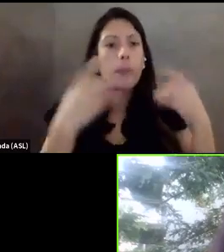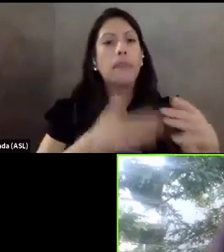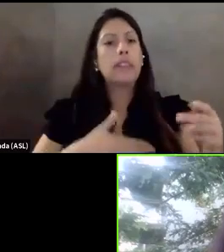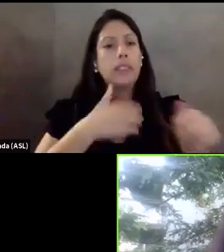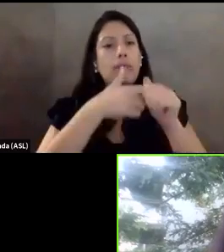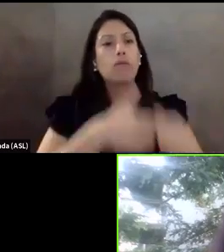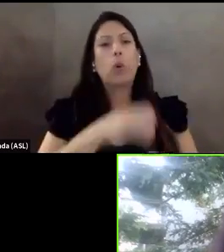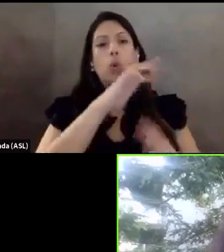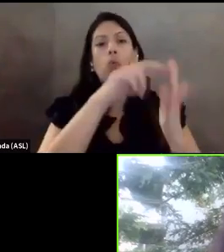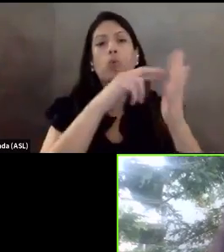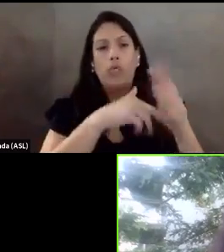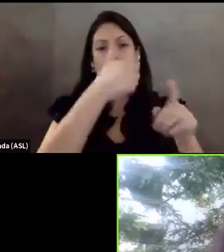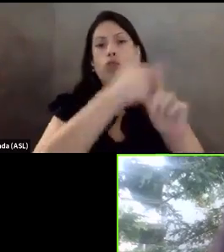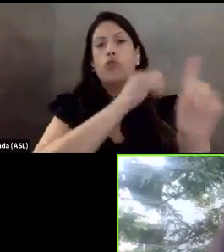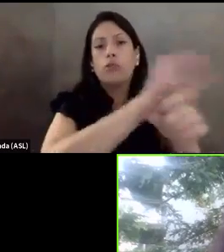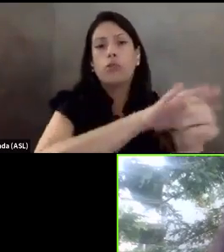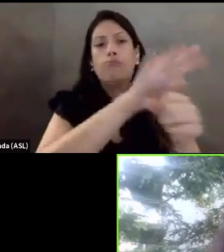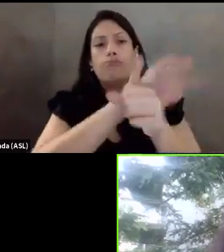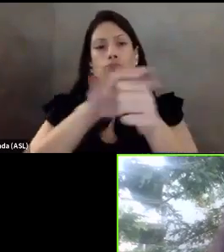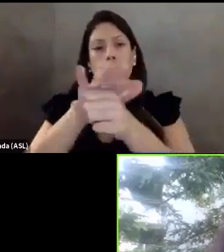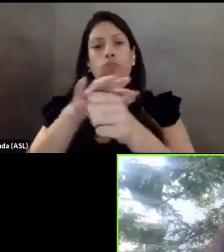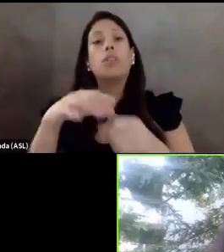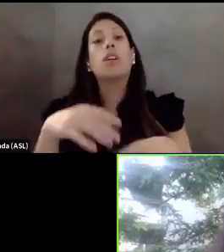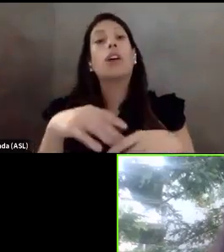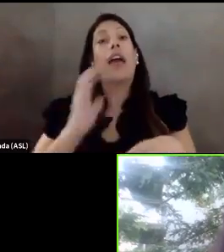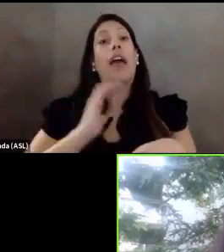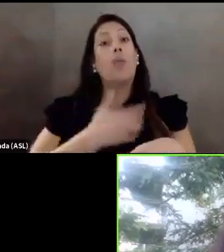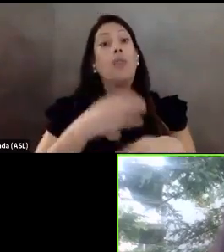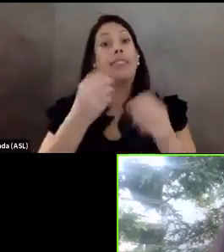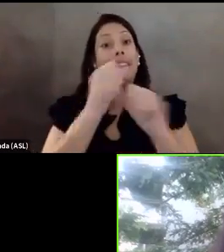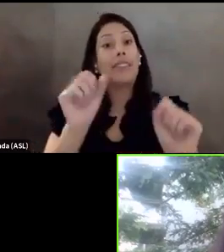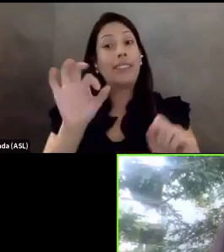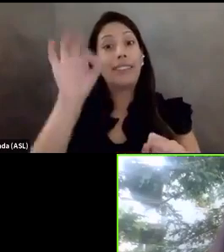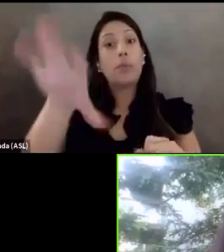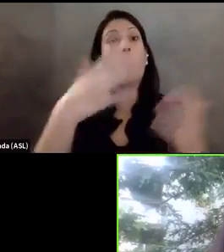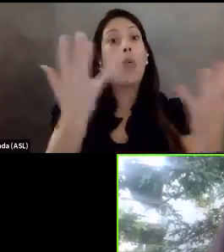COVID-19 safety tips include make your visit as brief as possible by